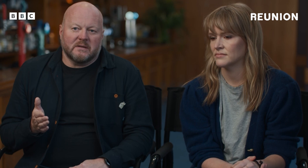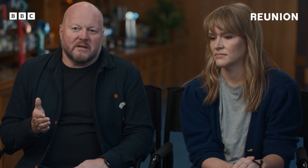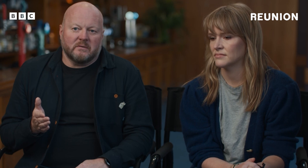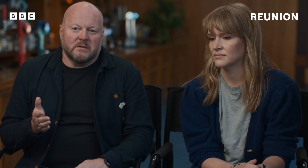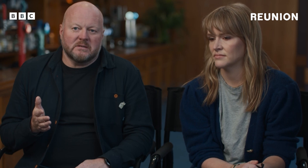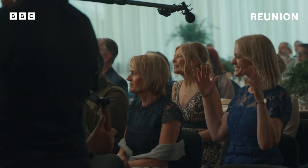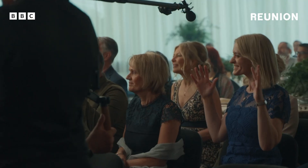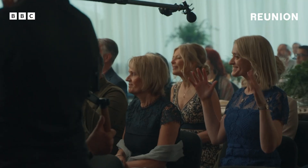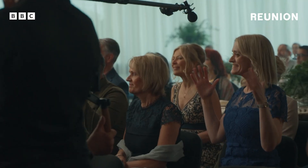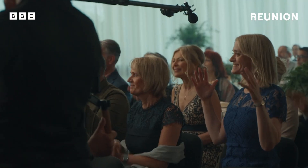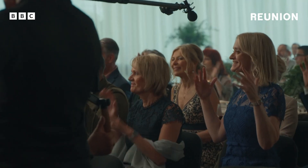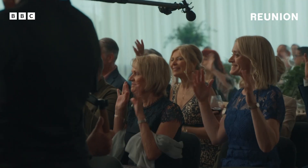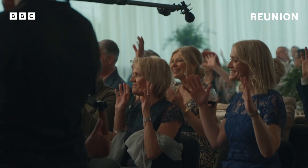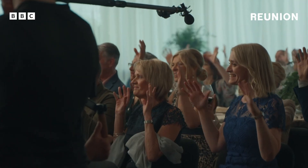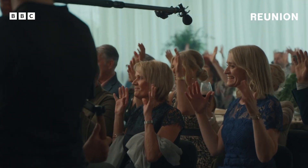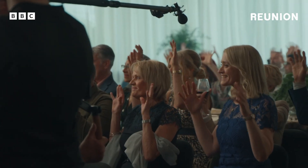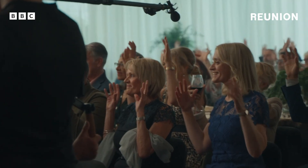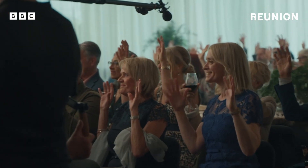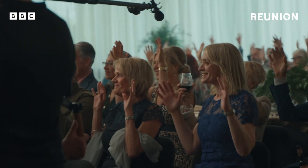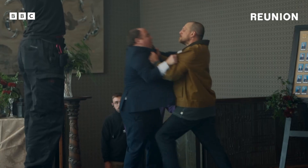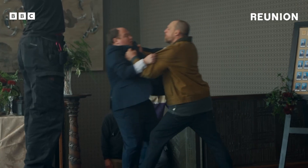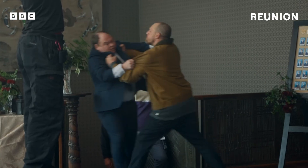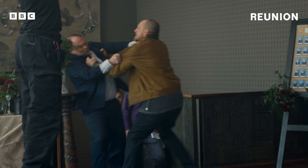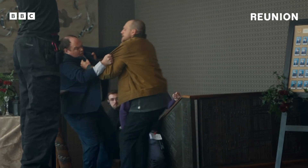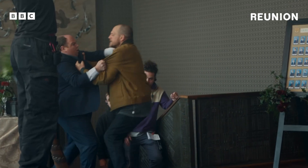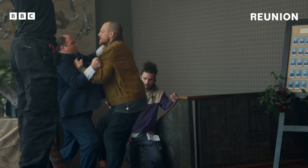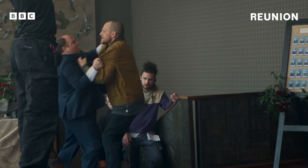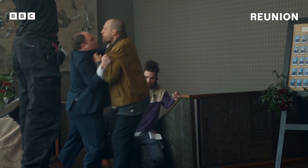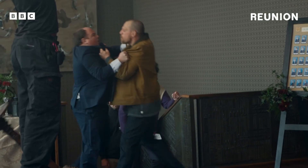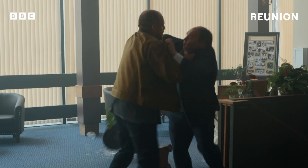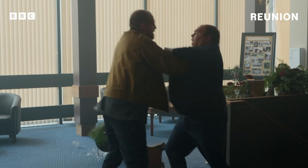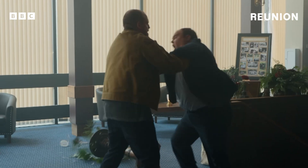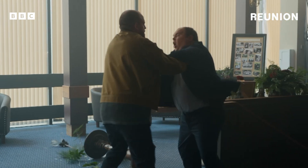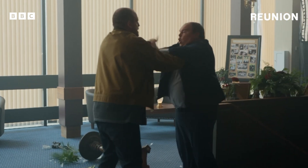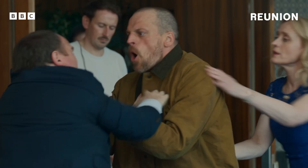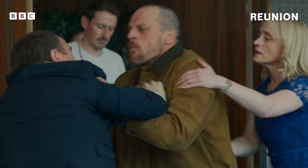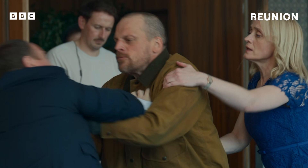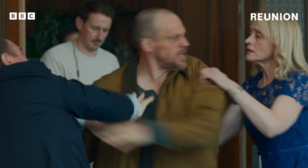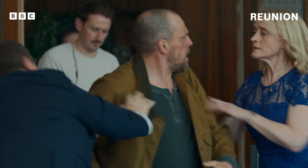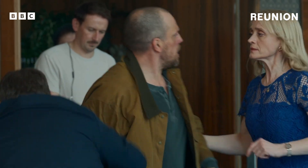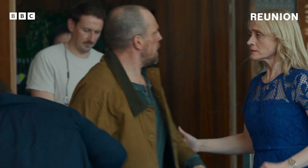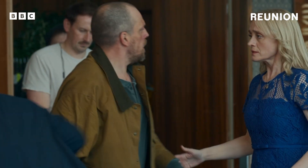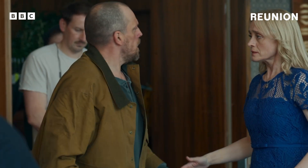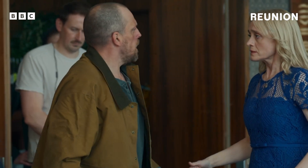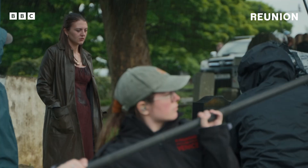the deaf community and a perspective I’ve never read before, but it was really entertaining and thrilling. The story is an absolute rollercoaster,